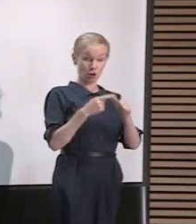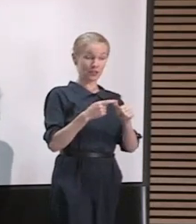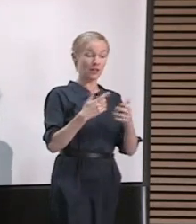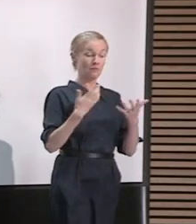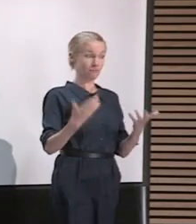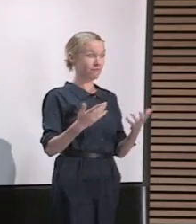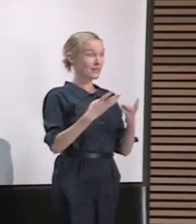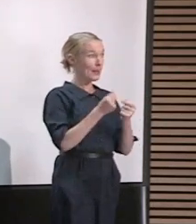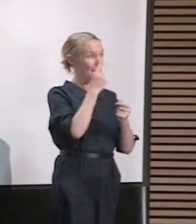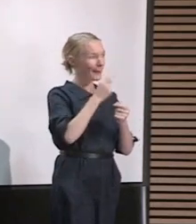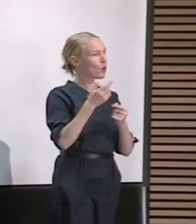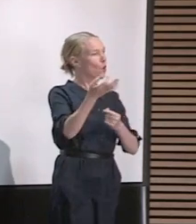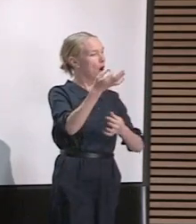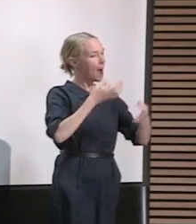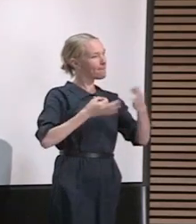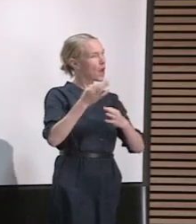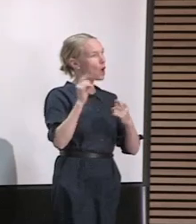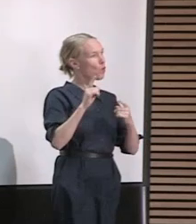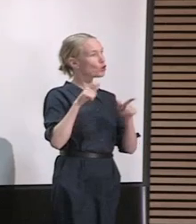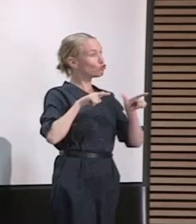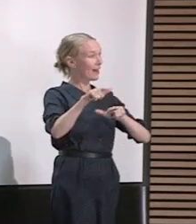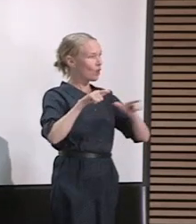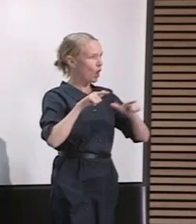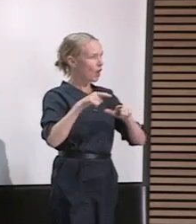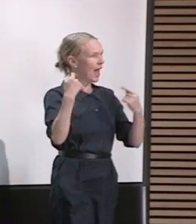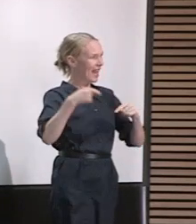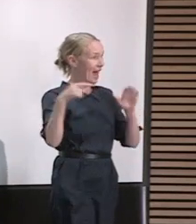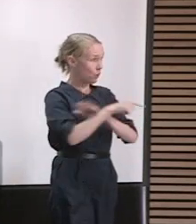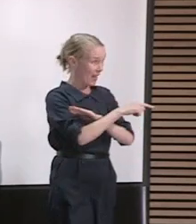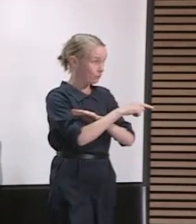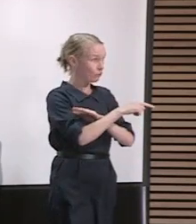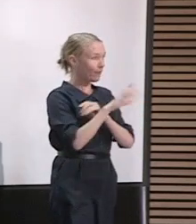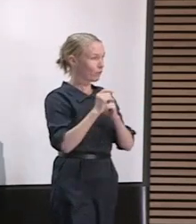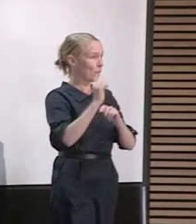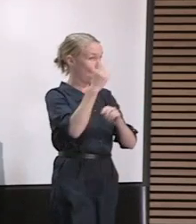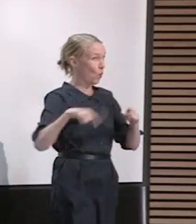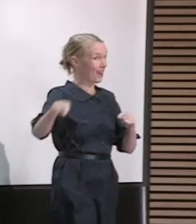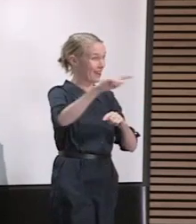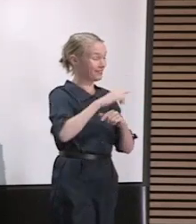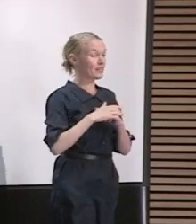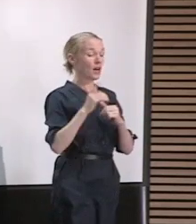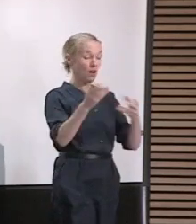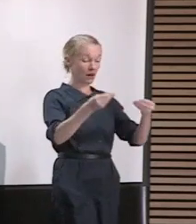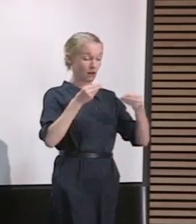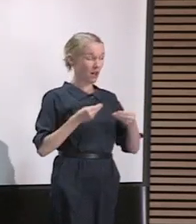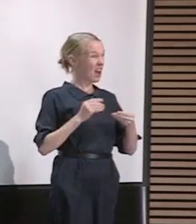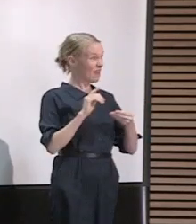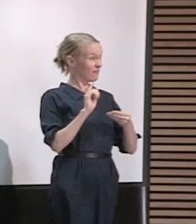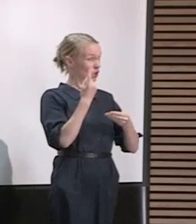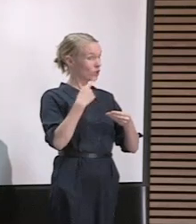approve or decline exemptions on the basis of advice from my